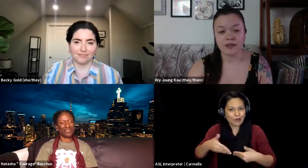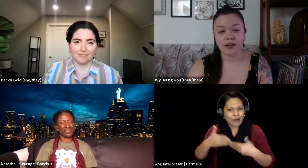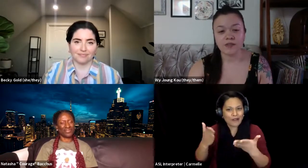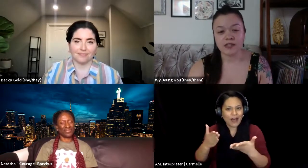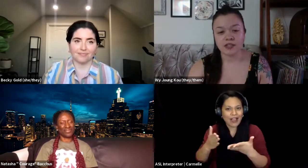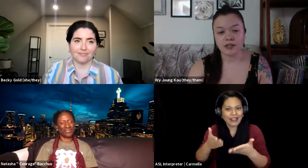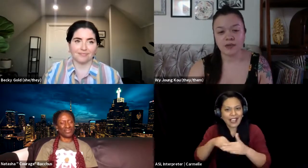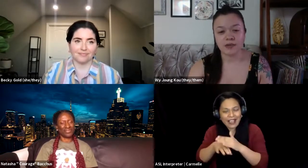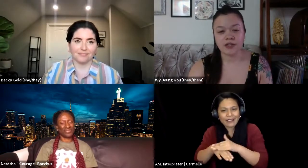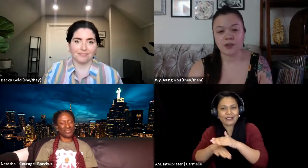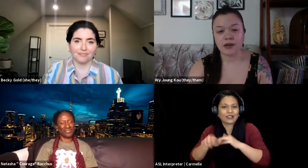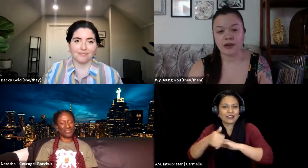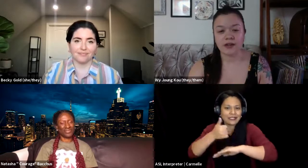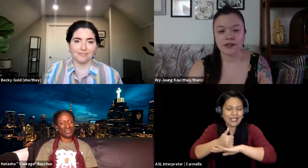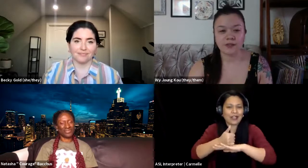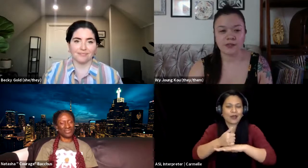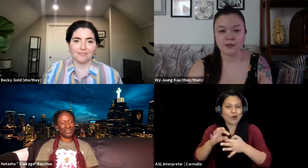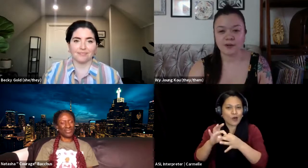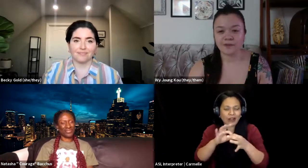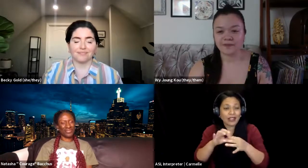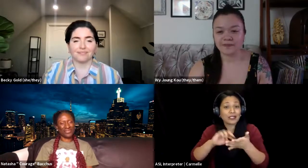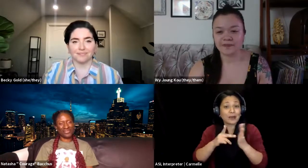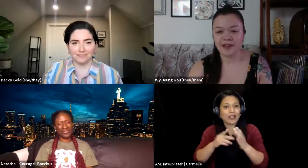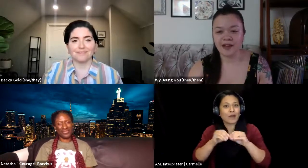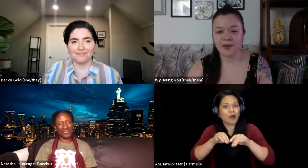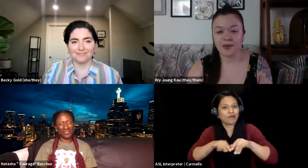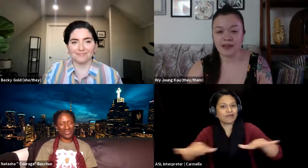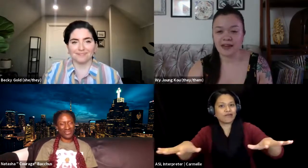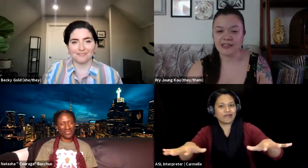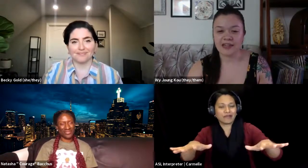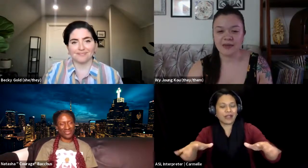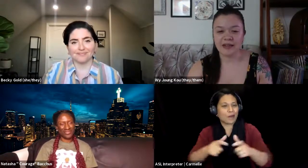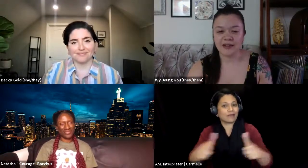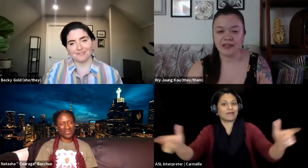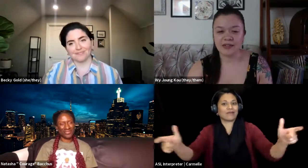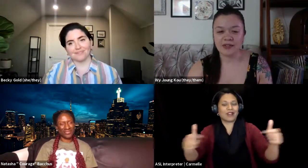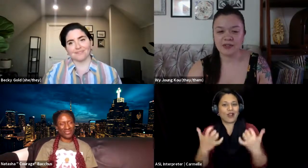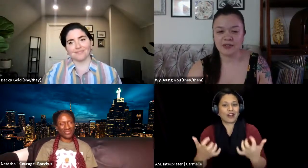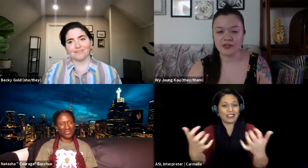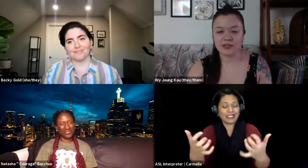conversation may reach a wider audience once more. with that i would now like to introduce